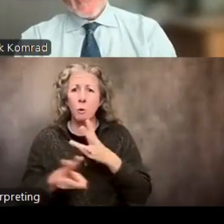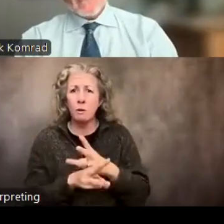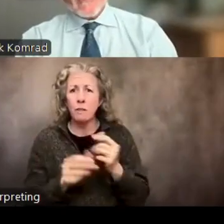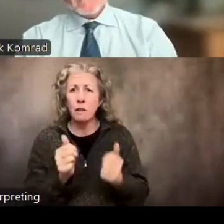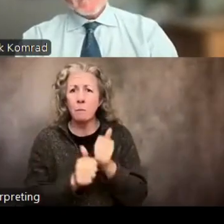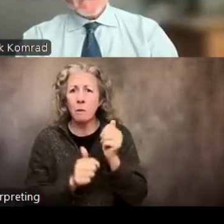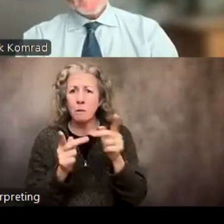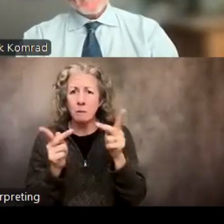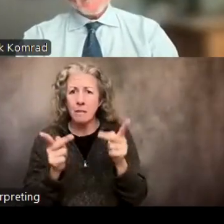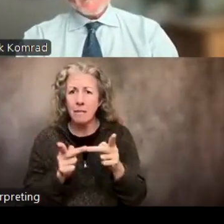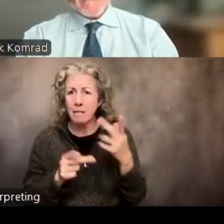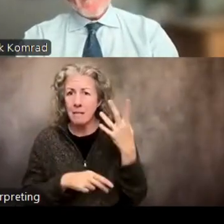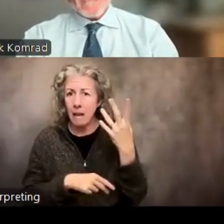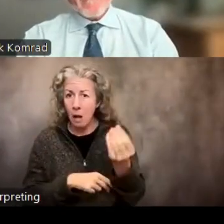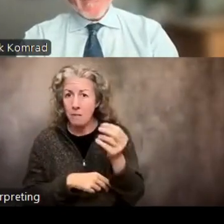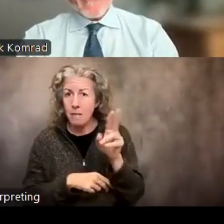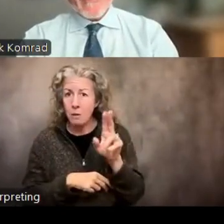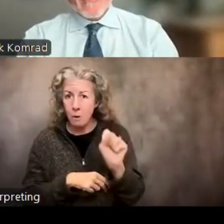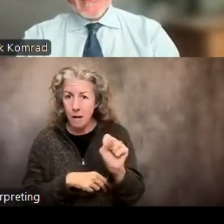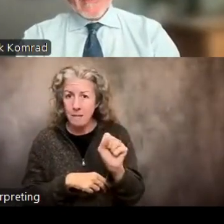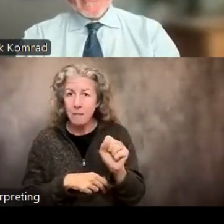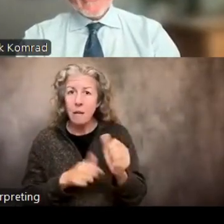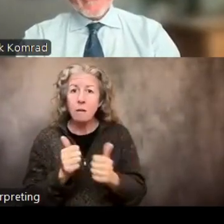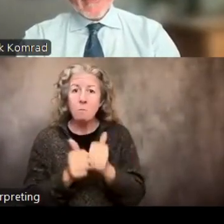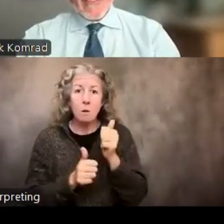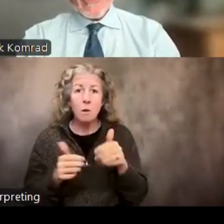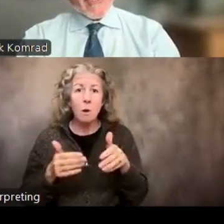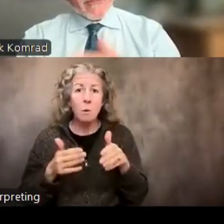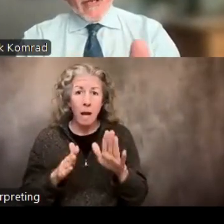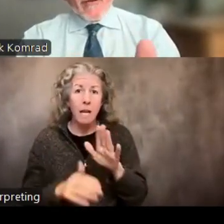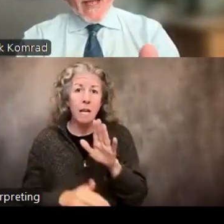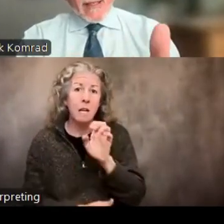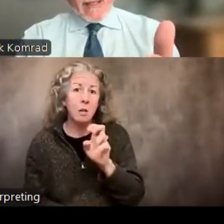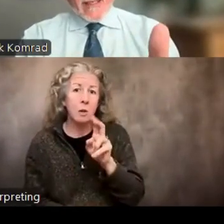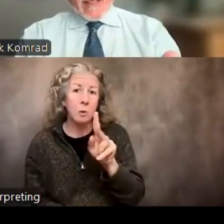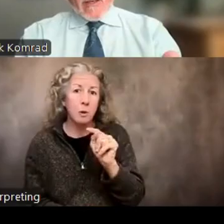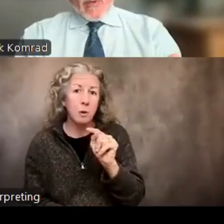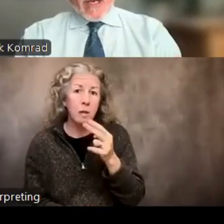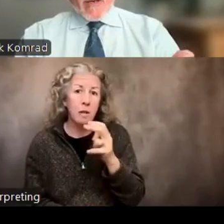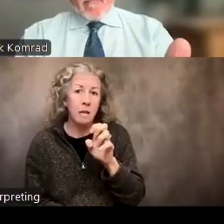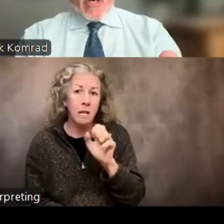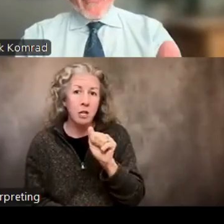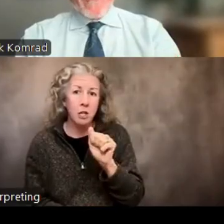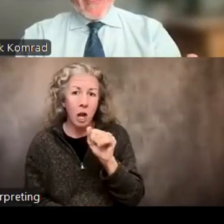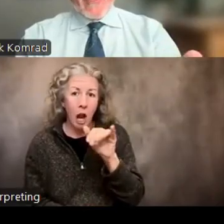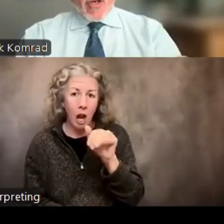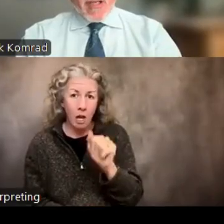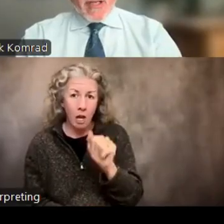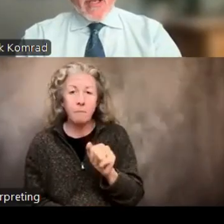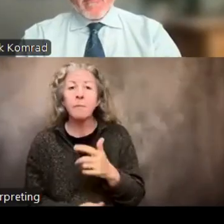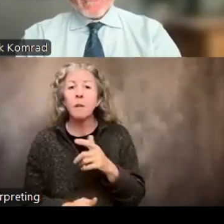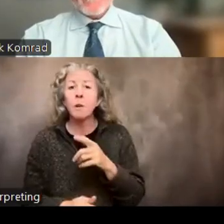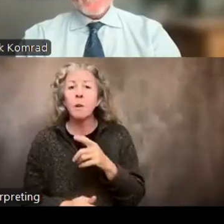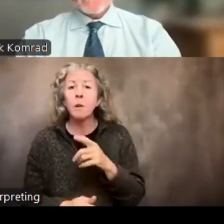United States, the predominant method is euthanasia. And as a matter of fact, where both of these are legal, both of these